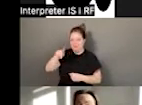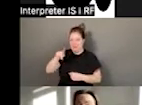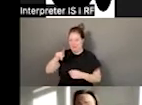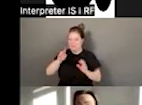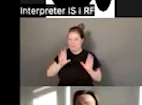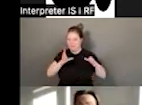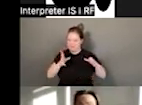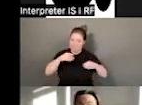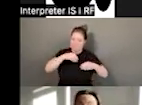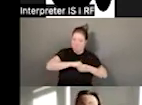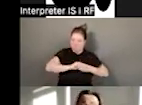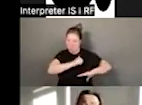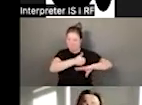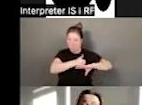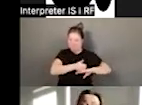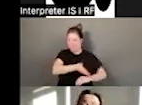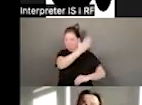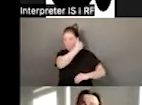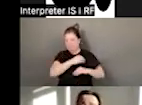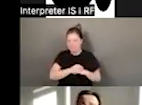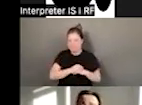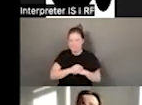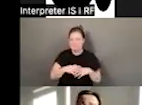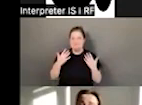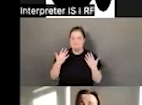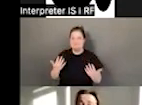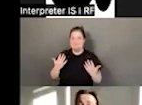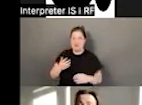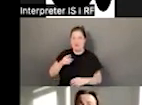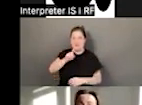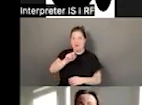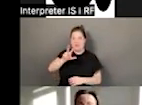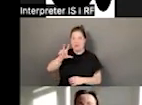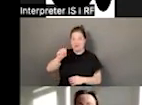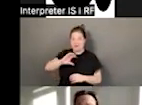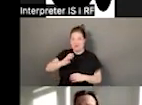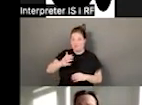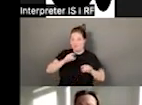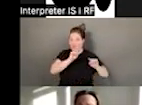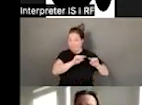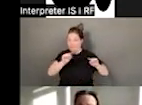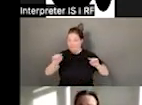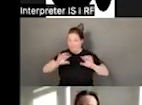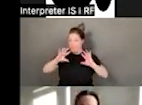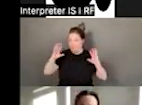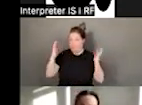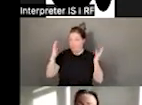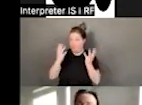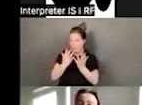who now has more than 5000 members in over 100 countries around the world. So that is an important legacy.